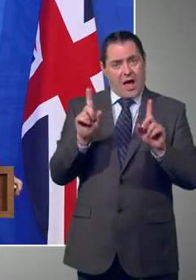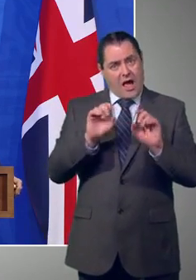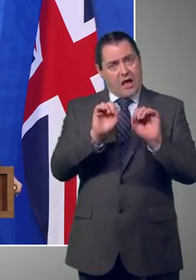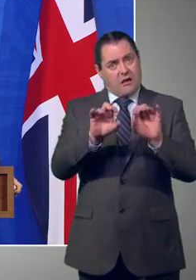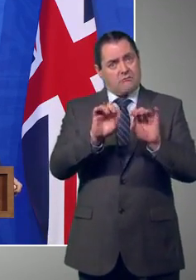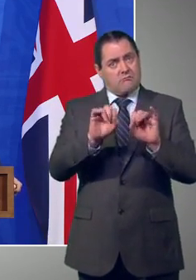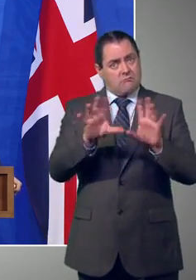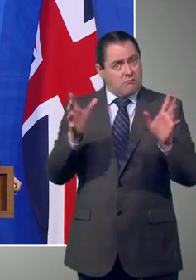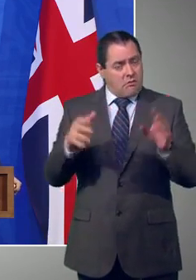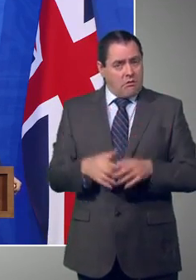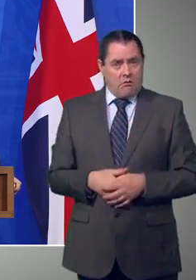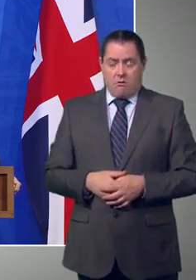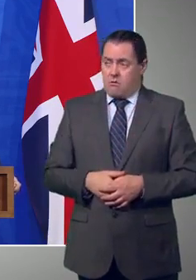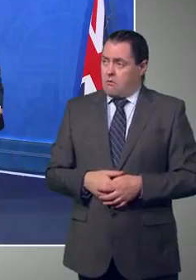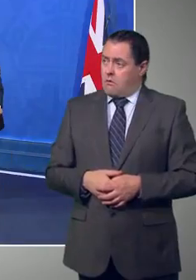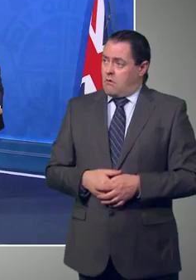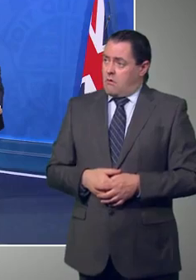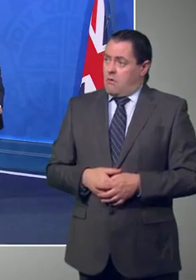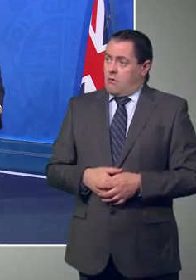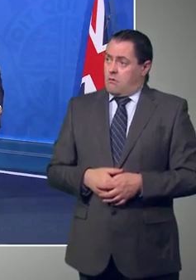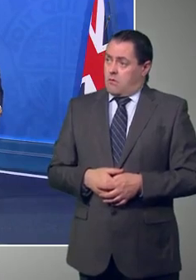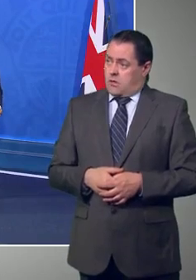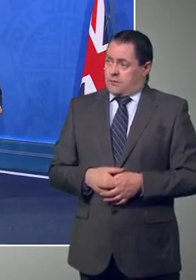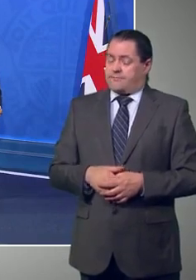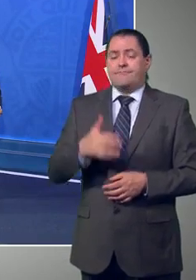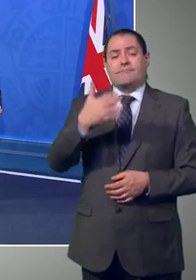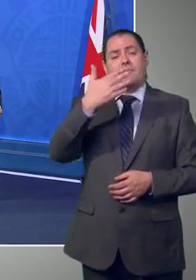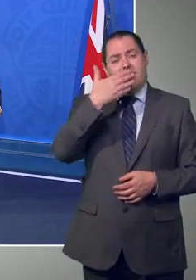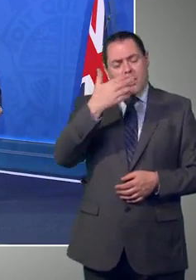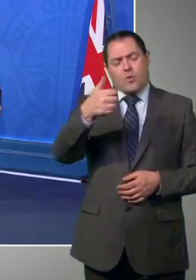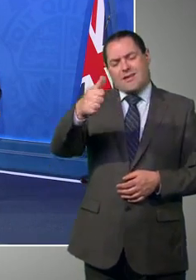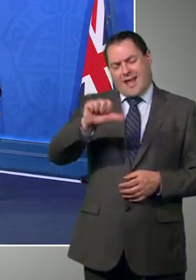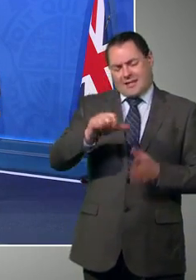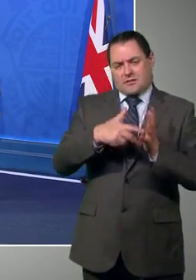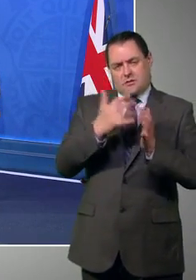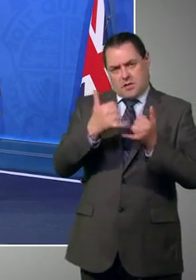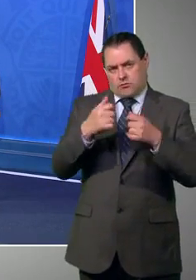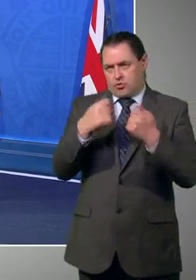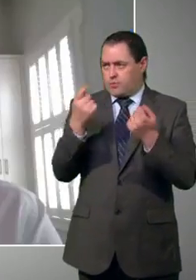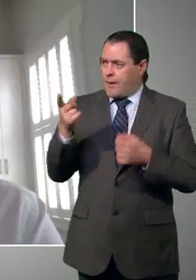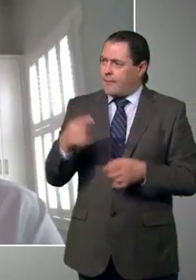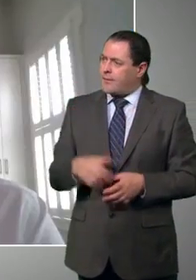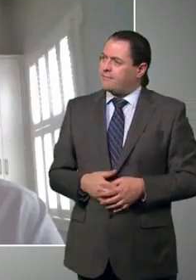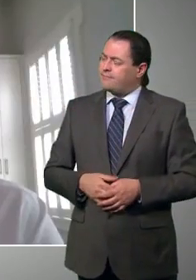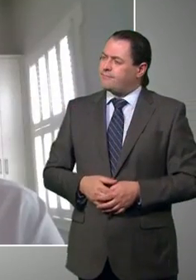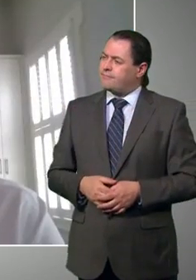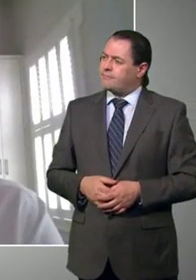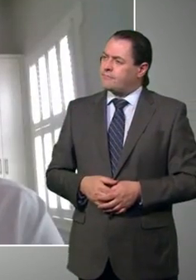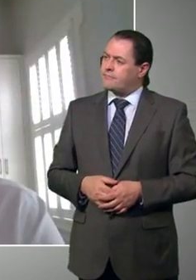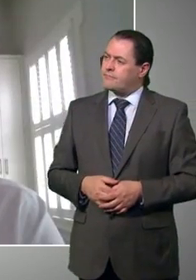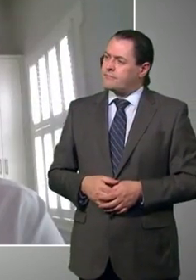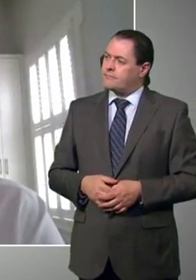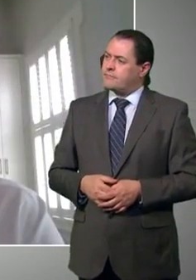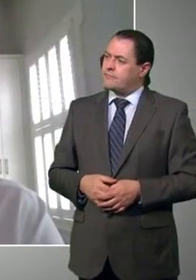which we took the clinical advice. Thanks Steve Swinford